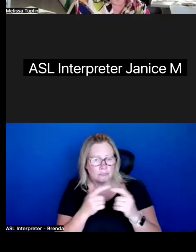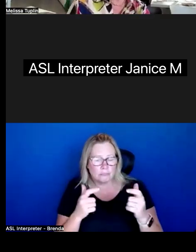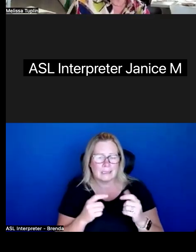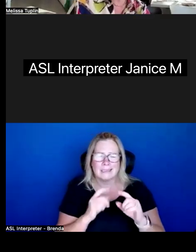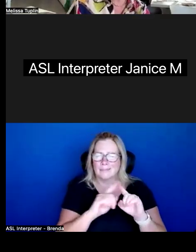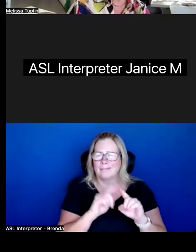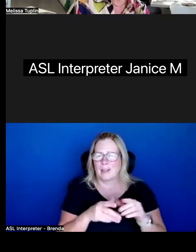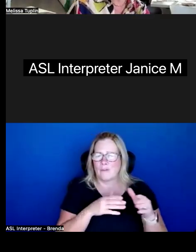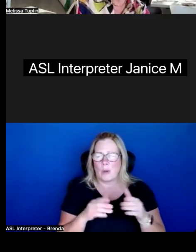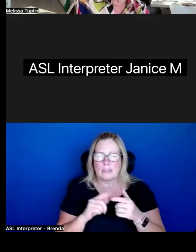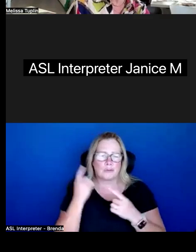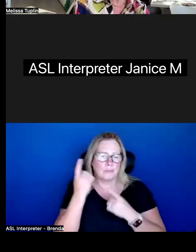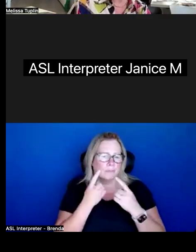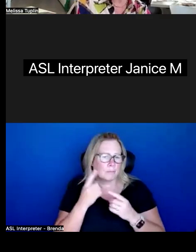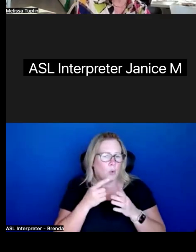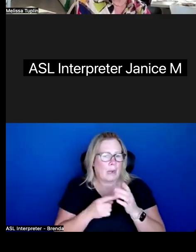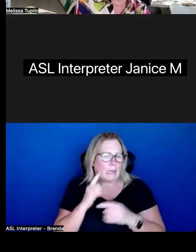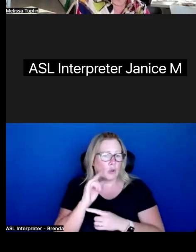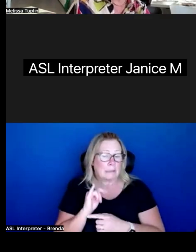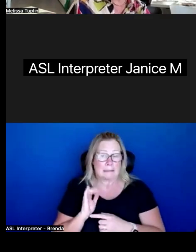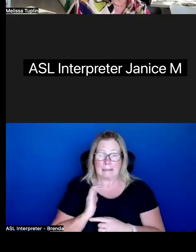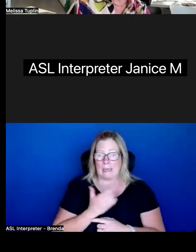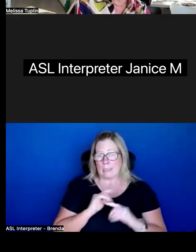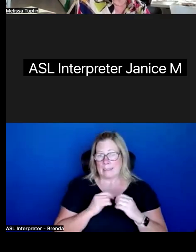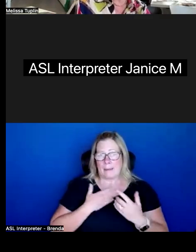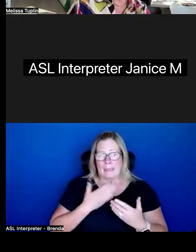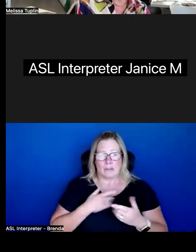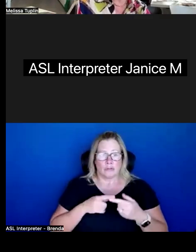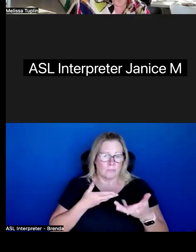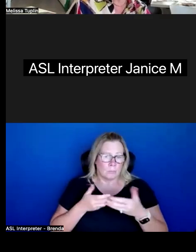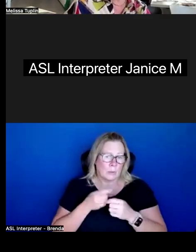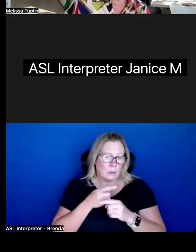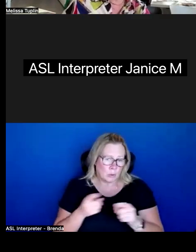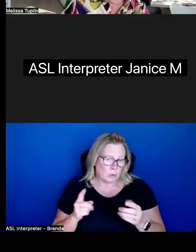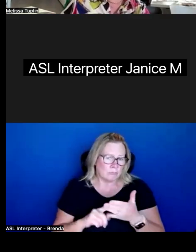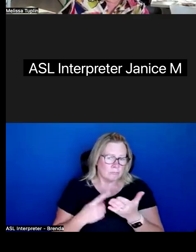and of course, our team is available to talk about that in the context of your mandate.